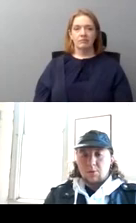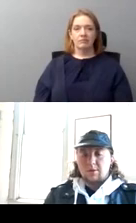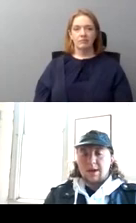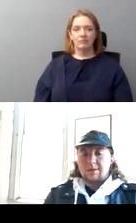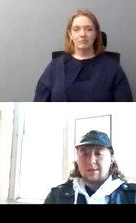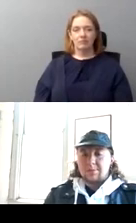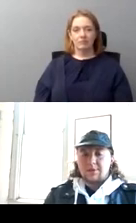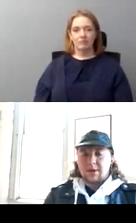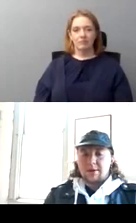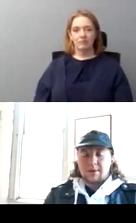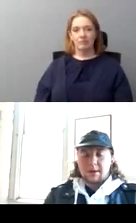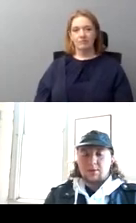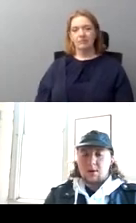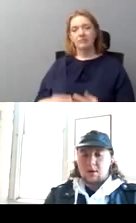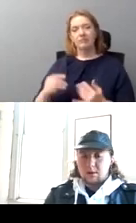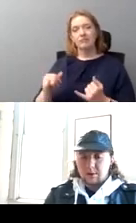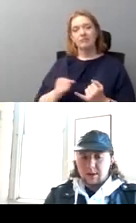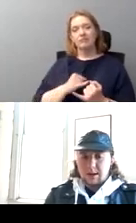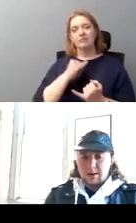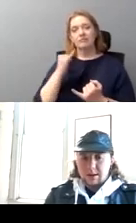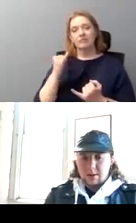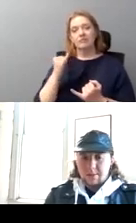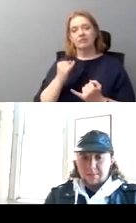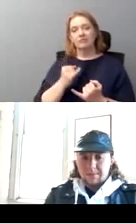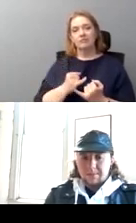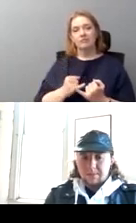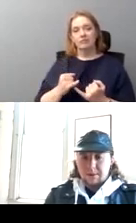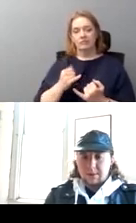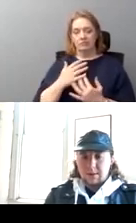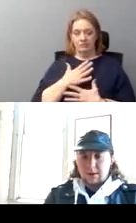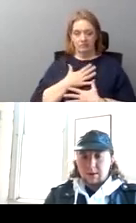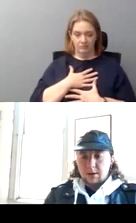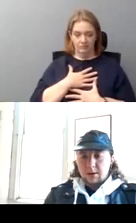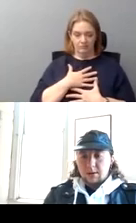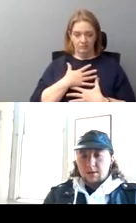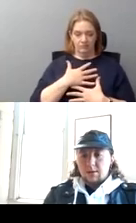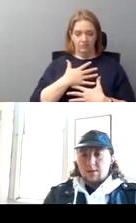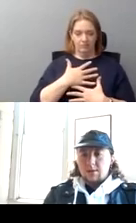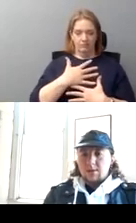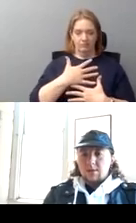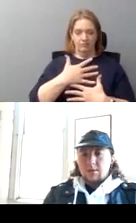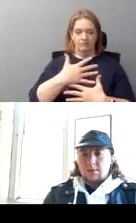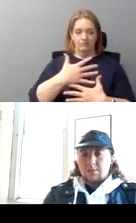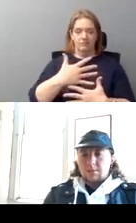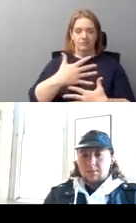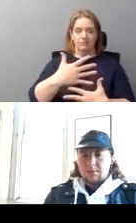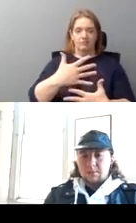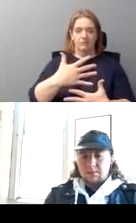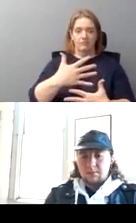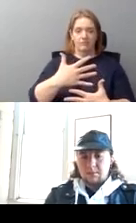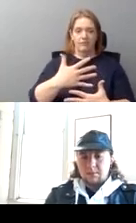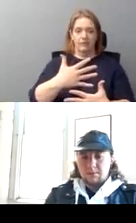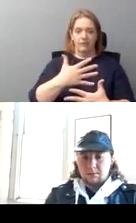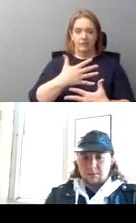One last deep breath, and then a long complete exhale.